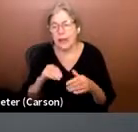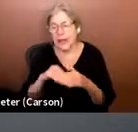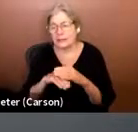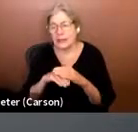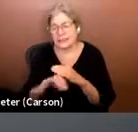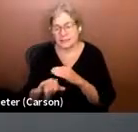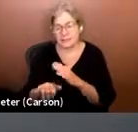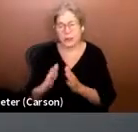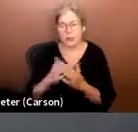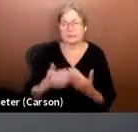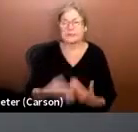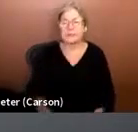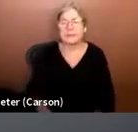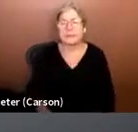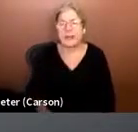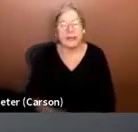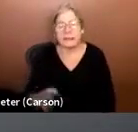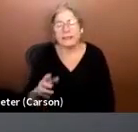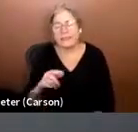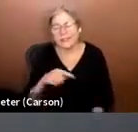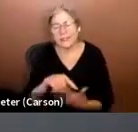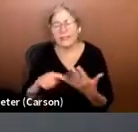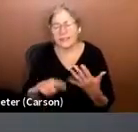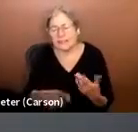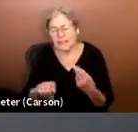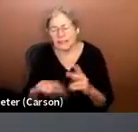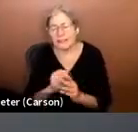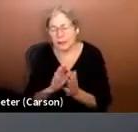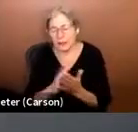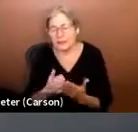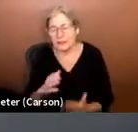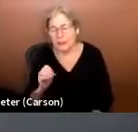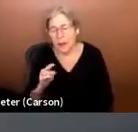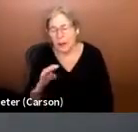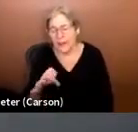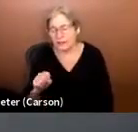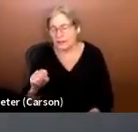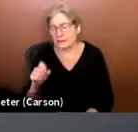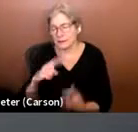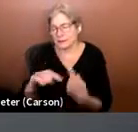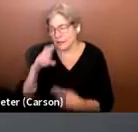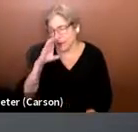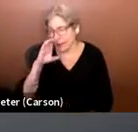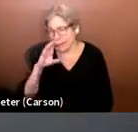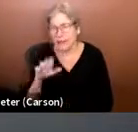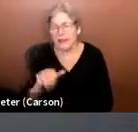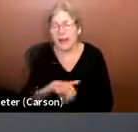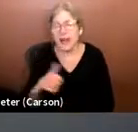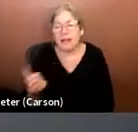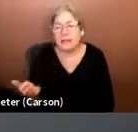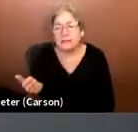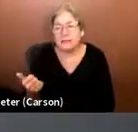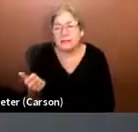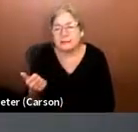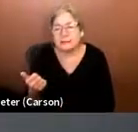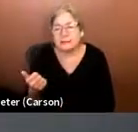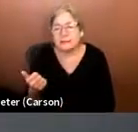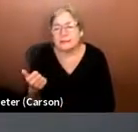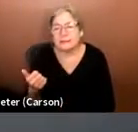These books, these kinds of books. And then the other aspect of